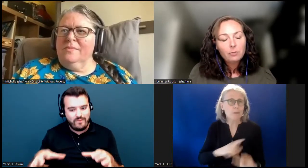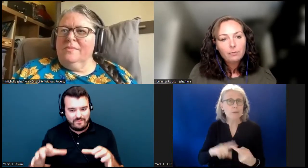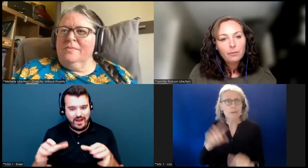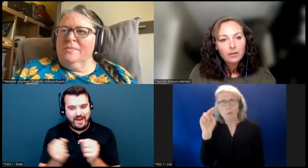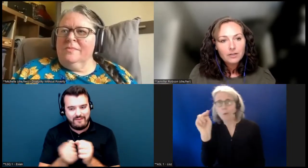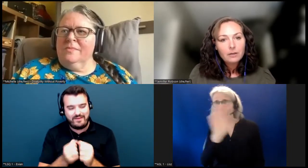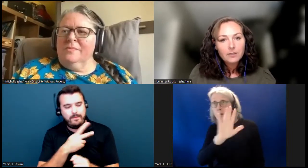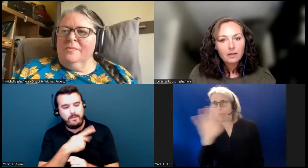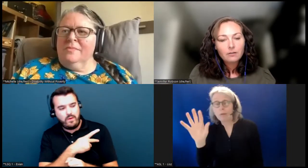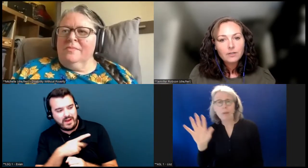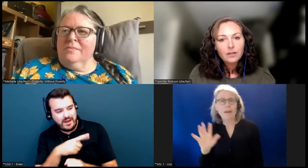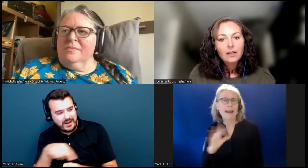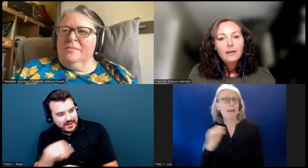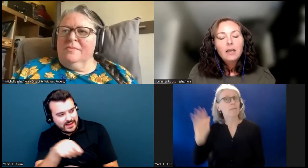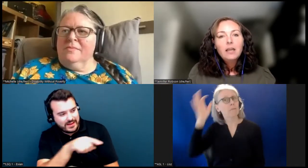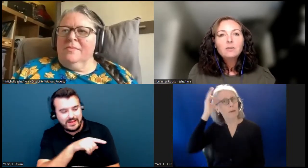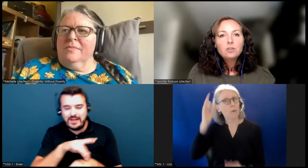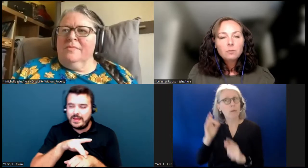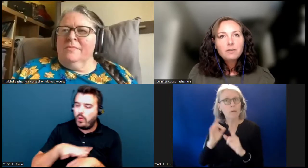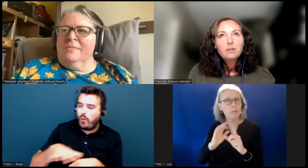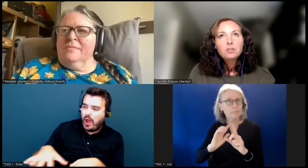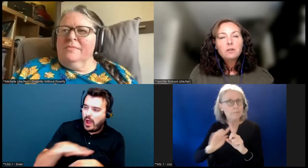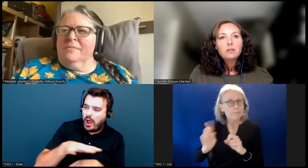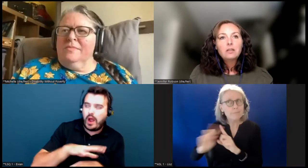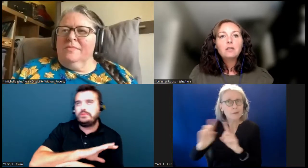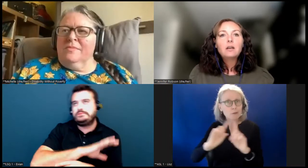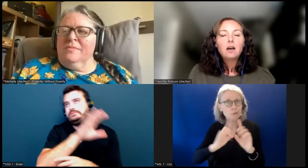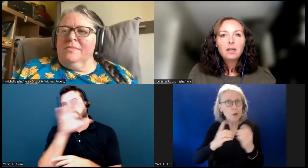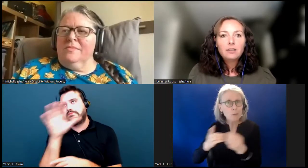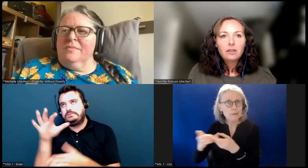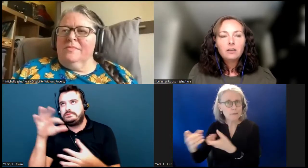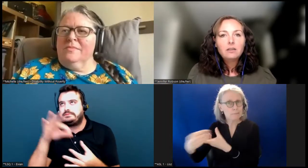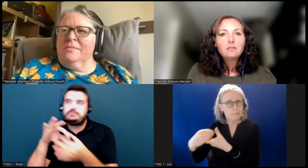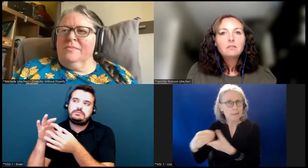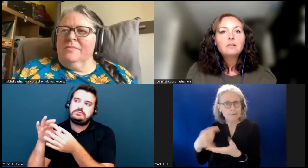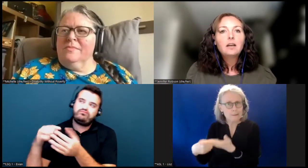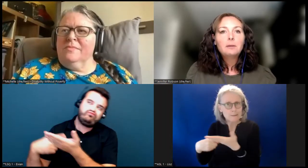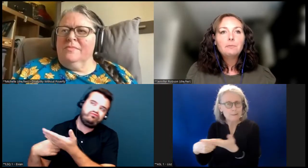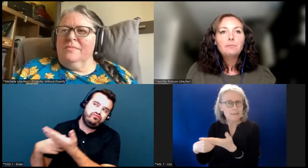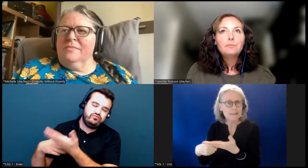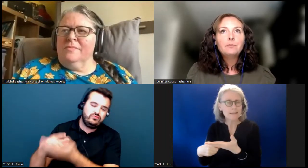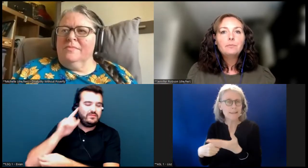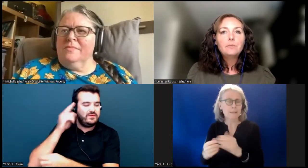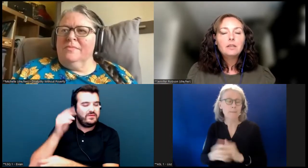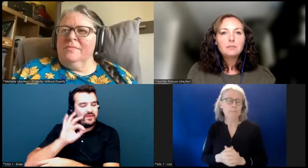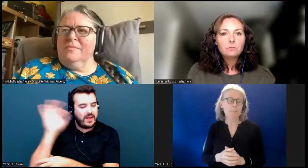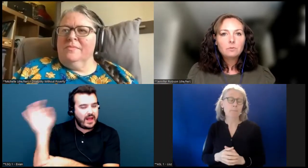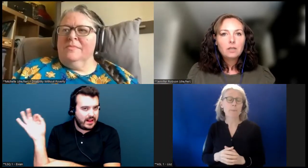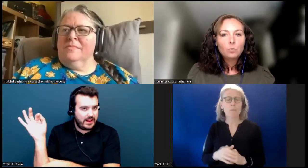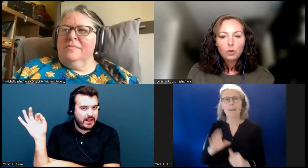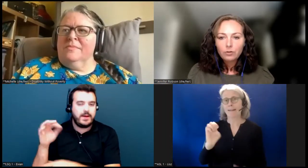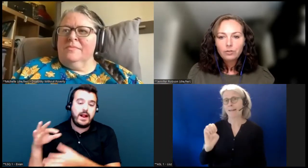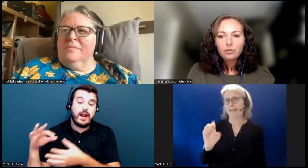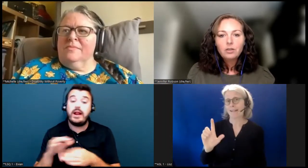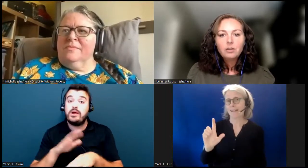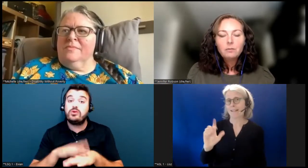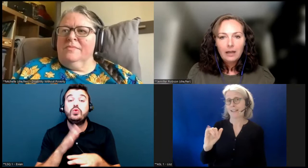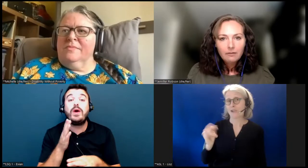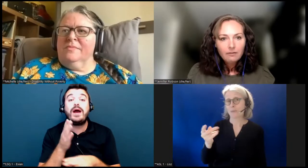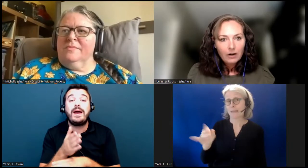THE FEDERAL BODIES THEMSELVES. IN TERMS OF ELIGIBILITY, I THINK IT IS WORTH PAYING VERY